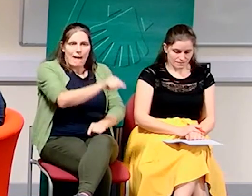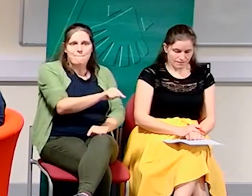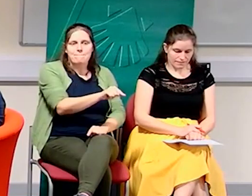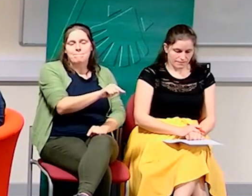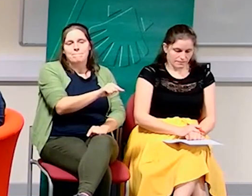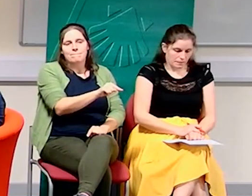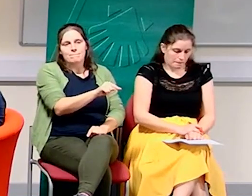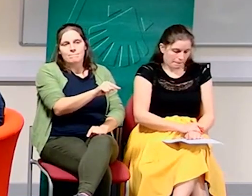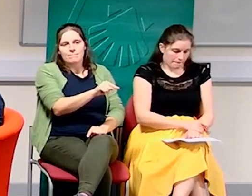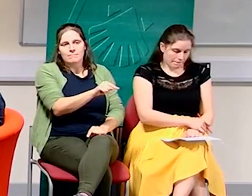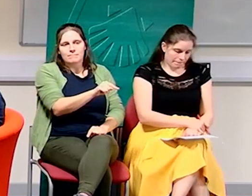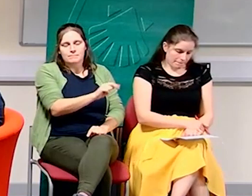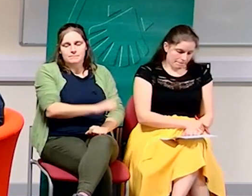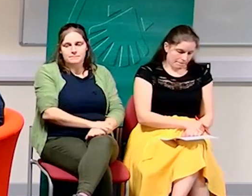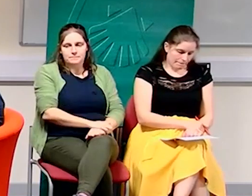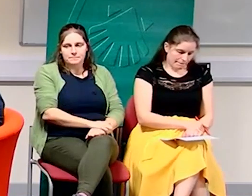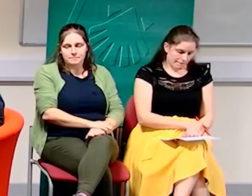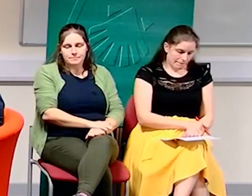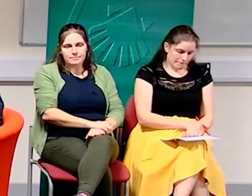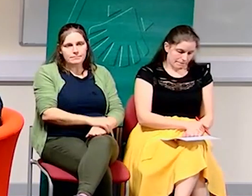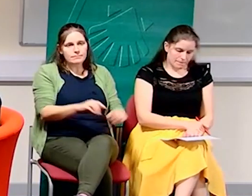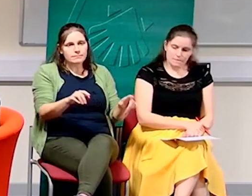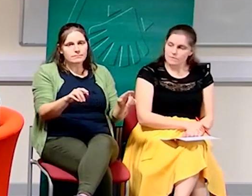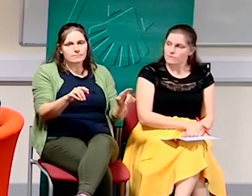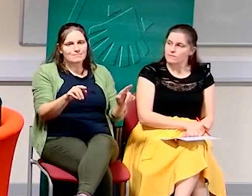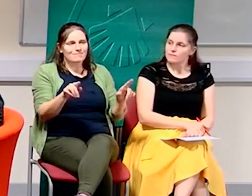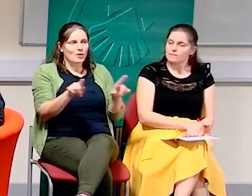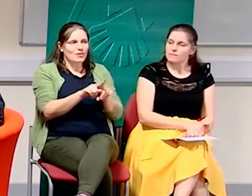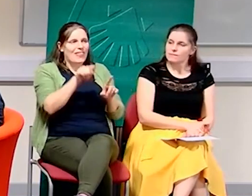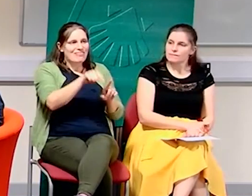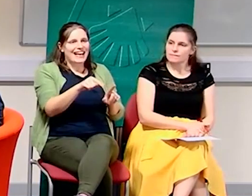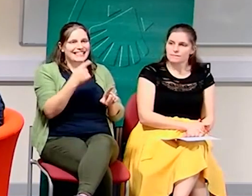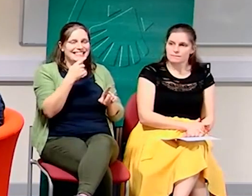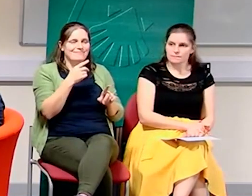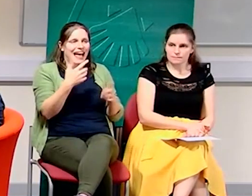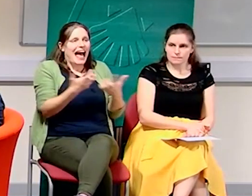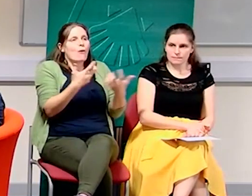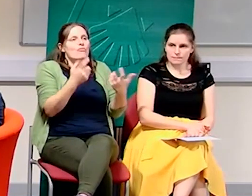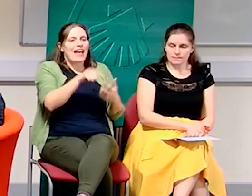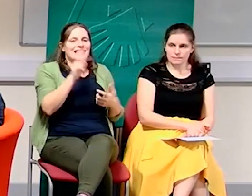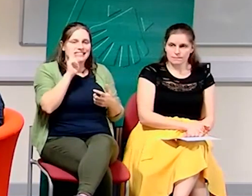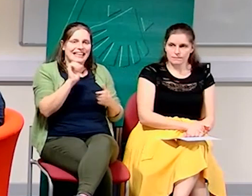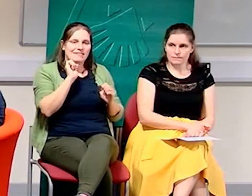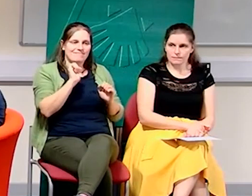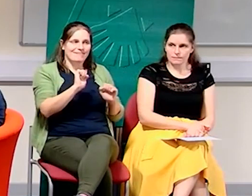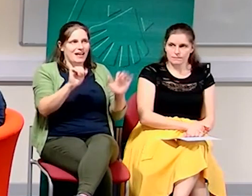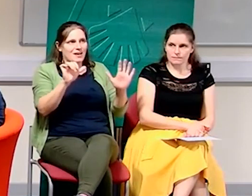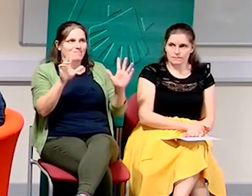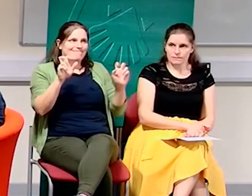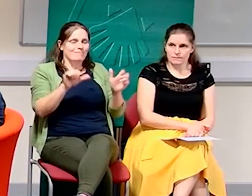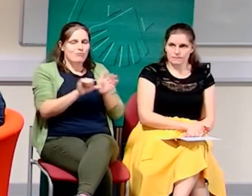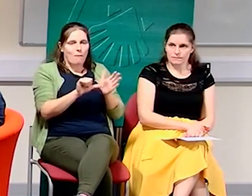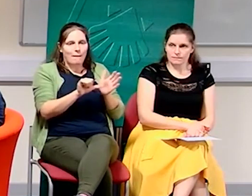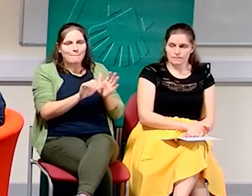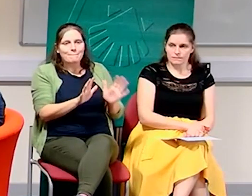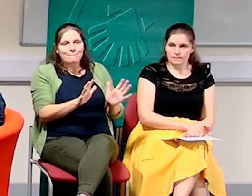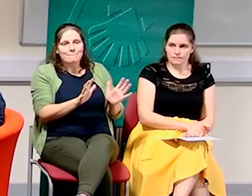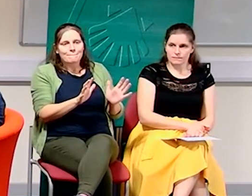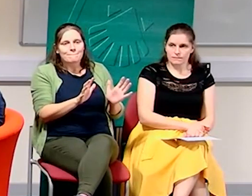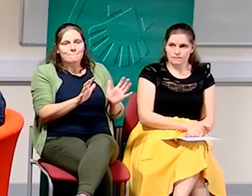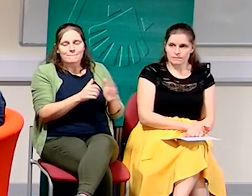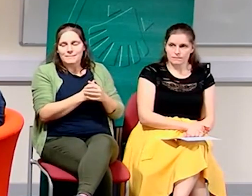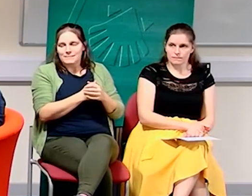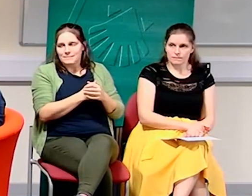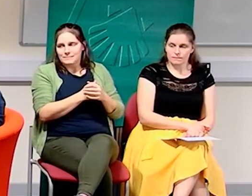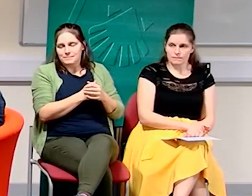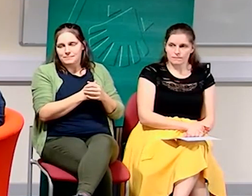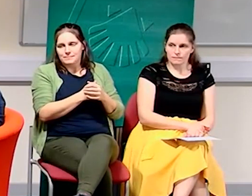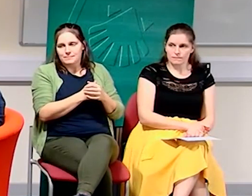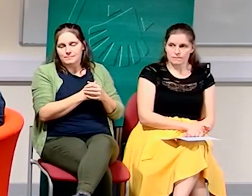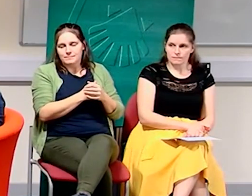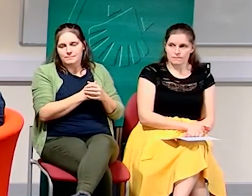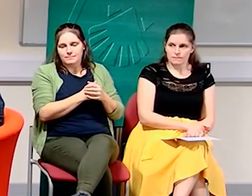uh how they see um the the problem let's let's um call it that um so in in the nutshell I'm